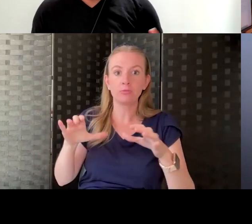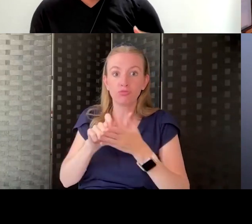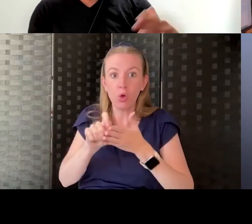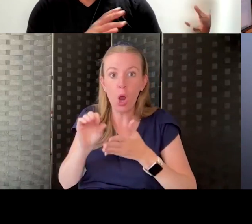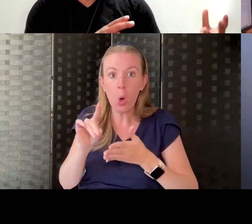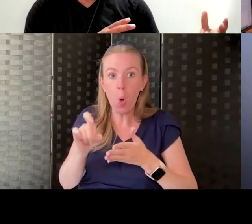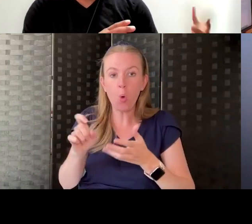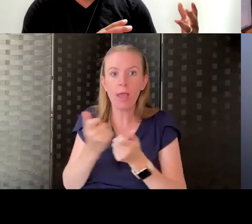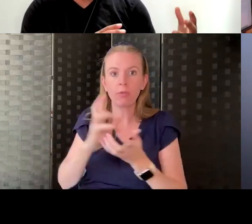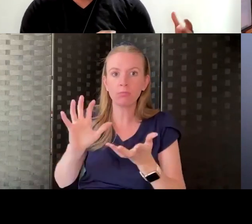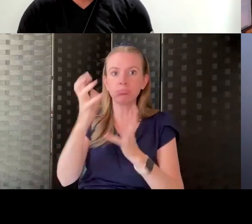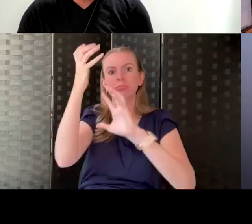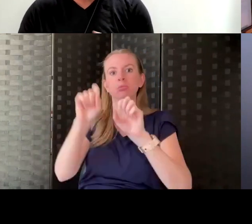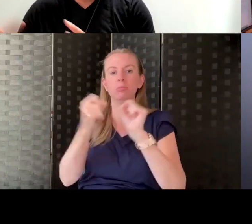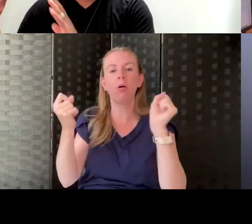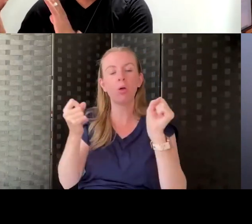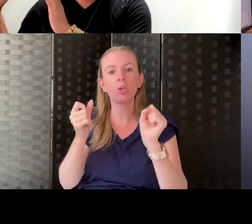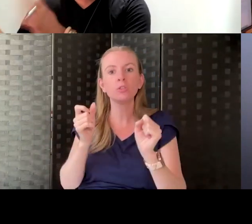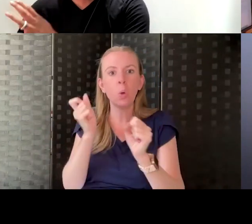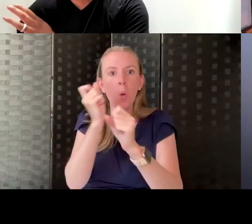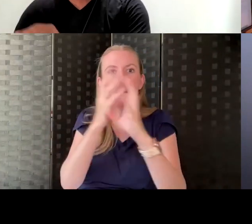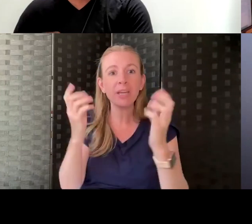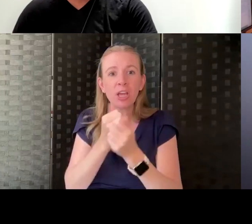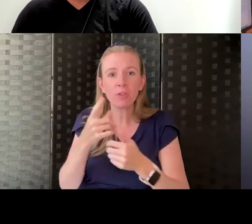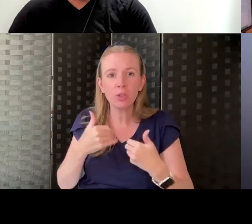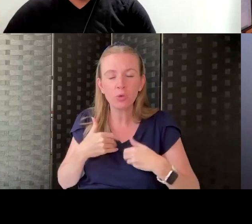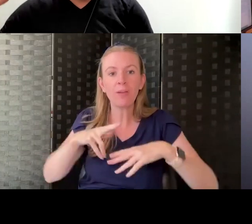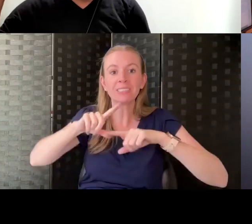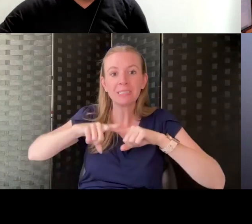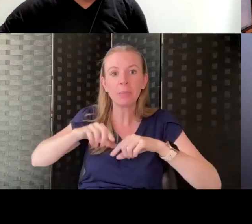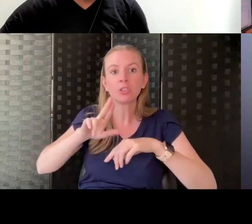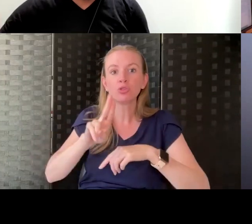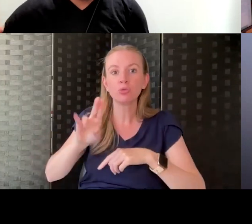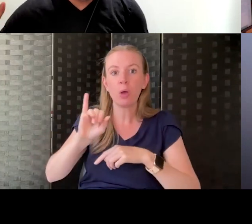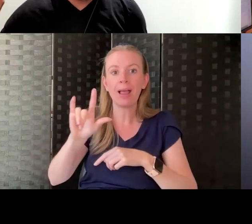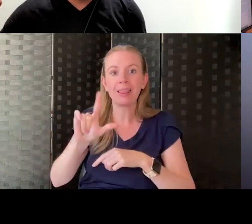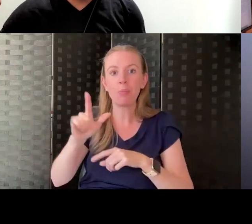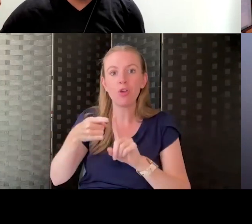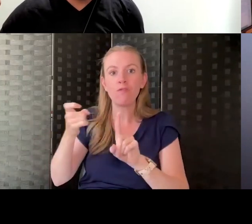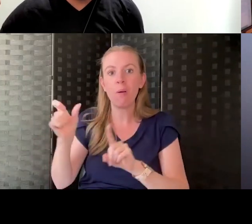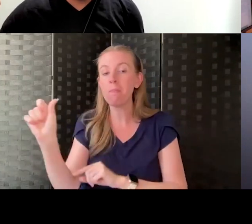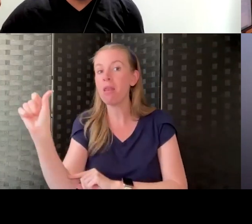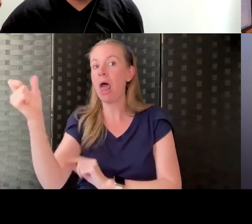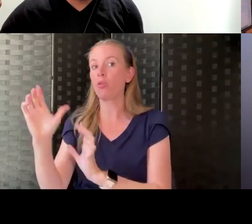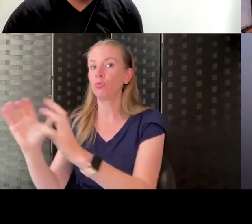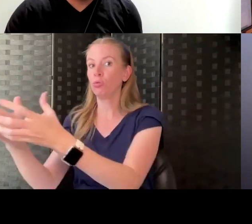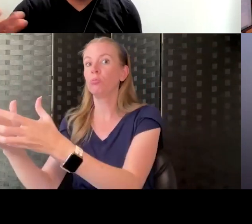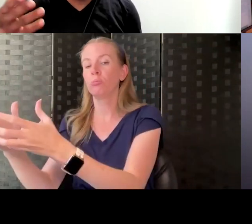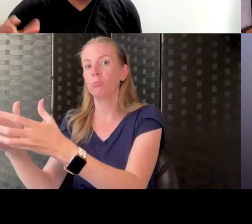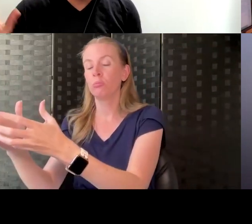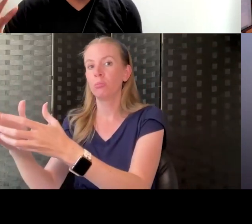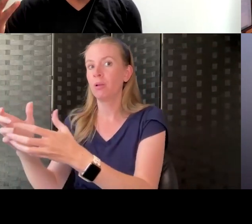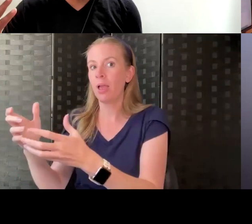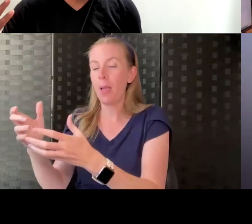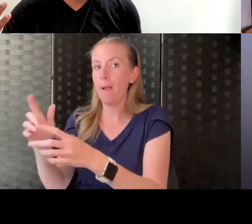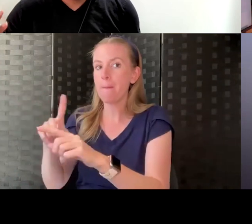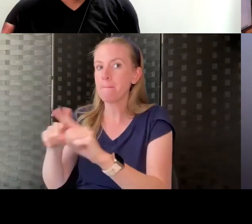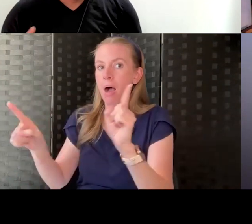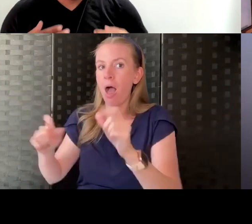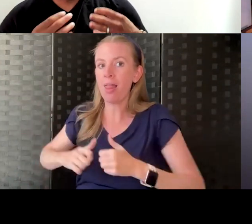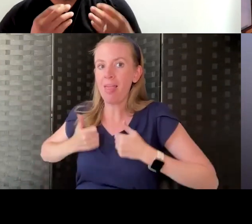Imagine your whole application relying on the UI library a third party and it's no longer -- that